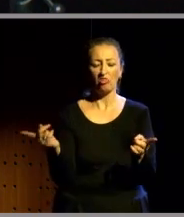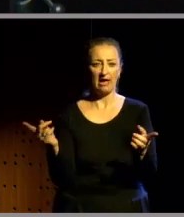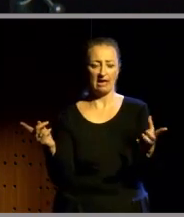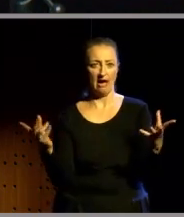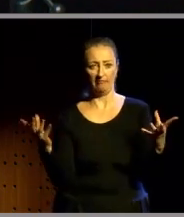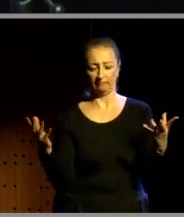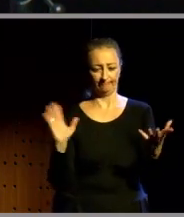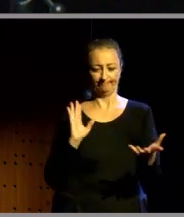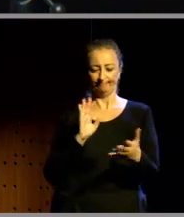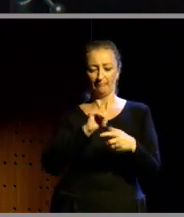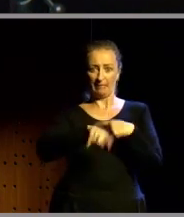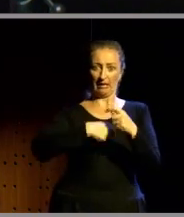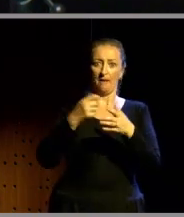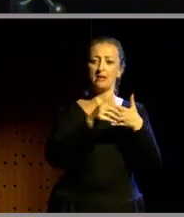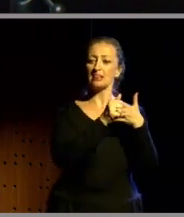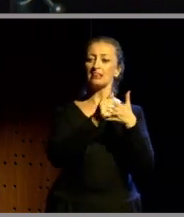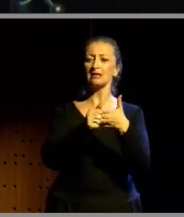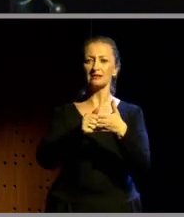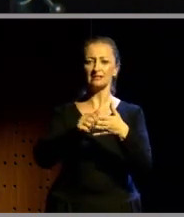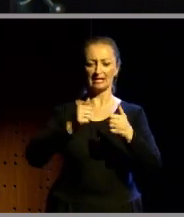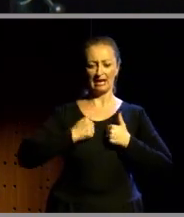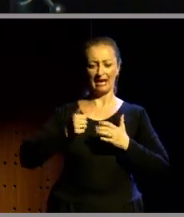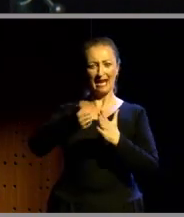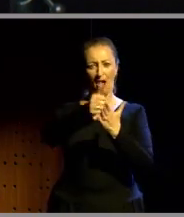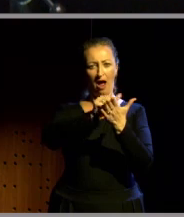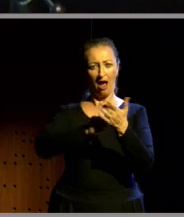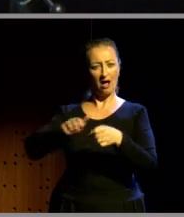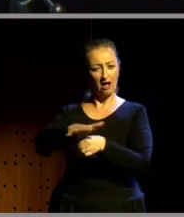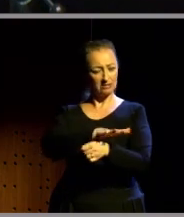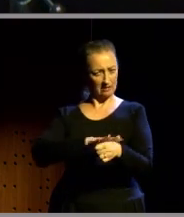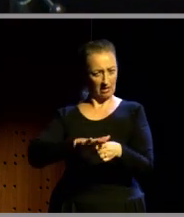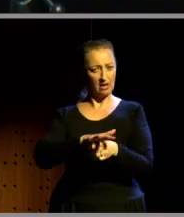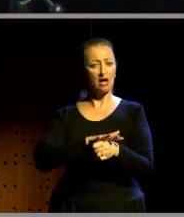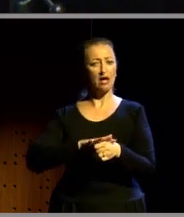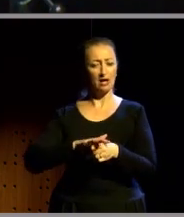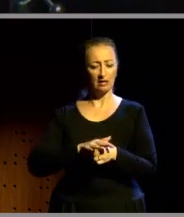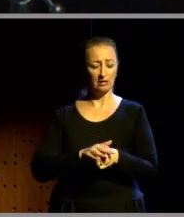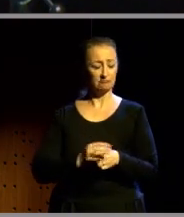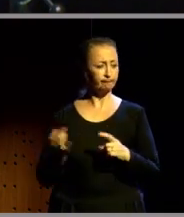of leadership in the arts sector. It is an important moment to recognise